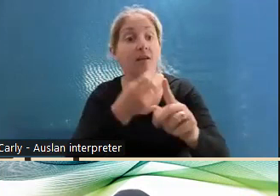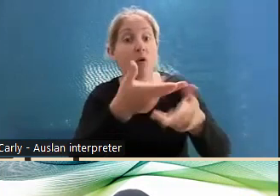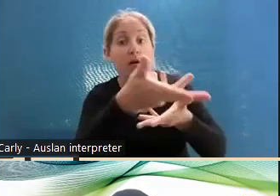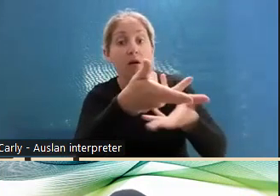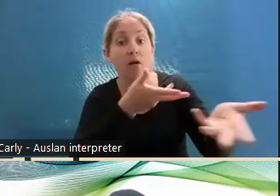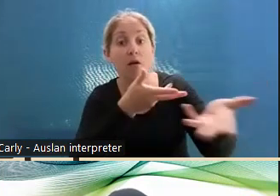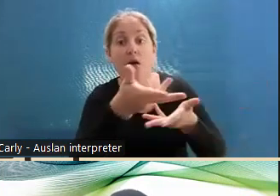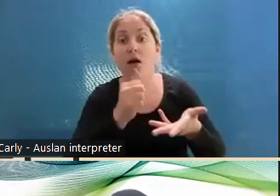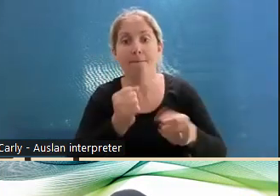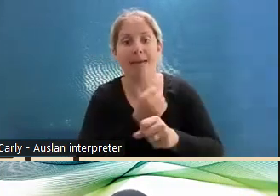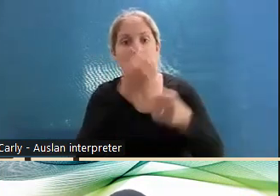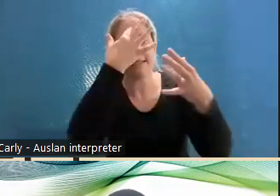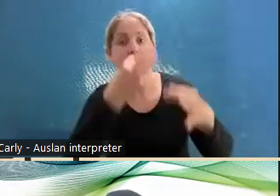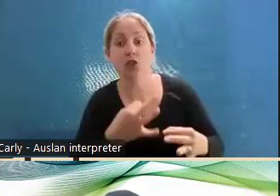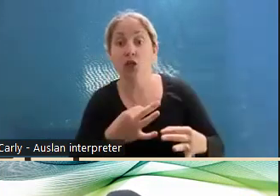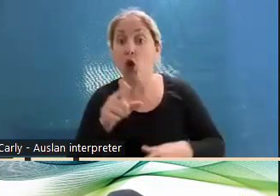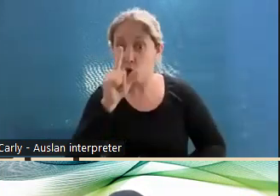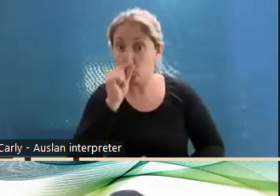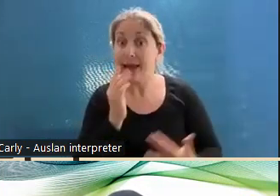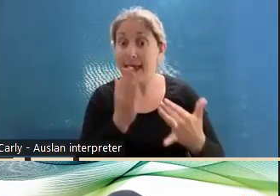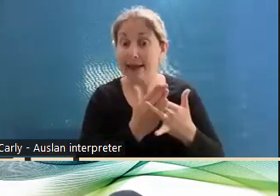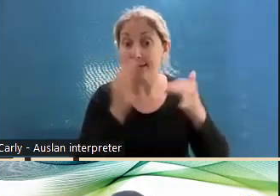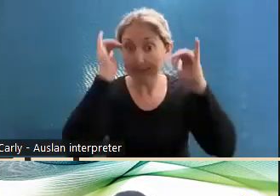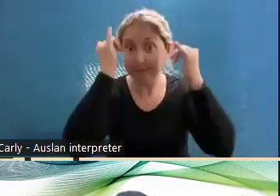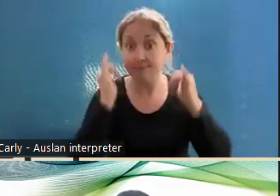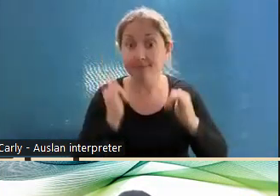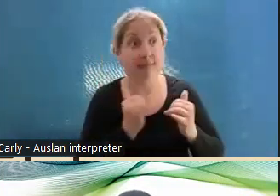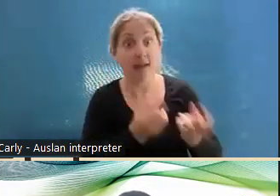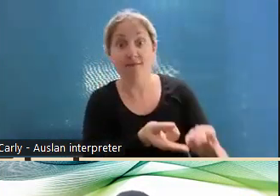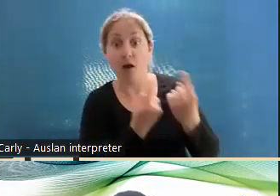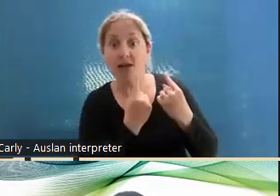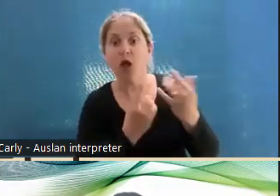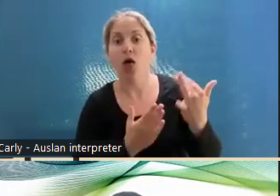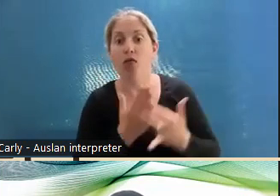You can access legal advice through the Independent Expert Review Advice Service, and you can